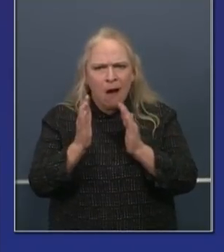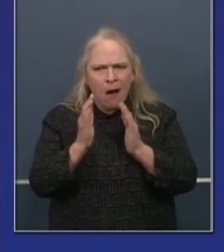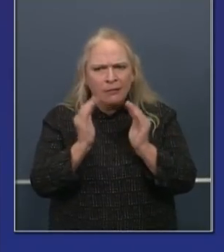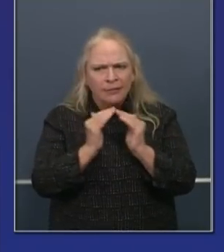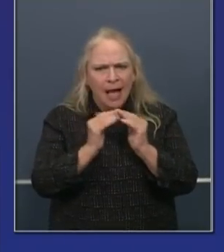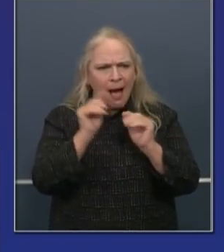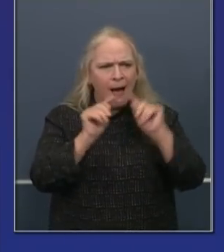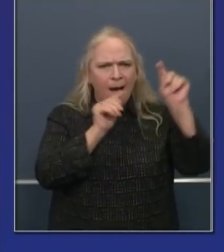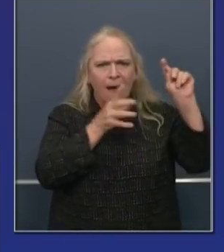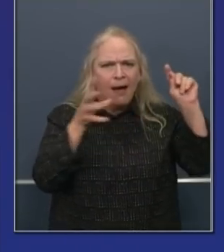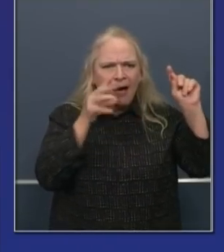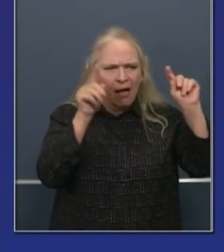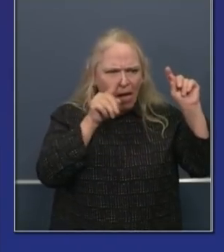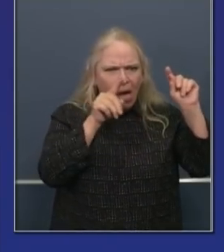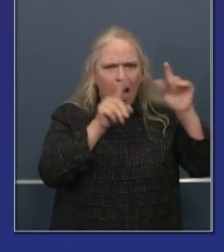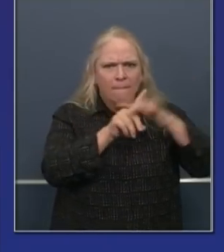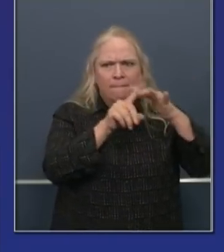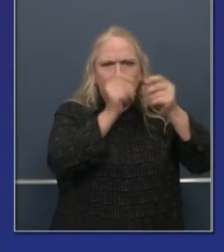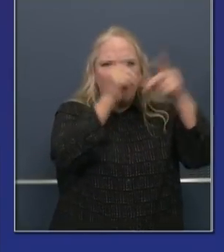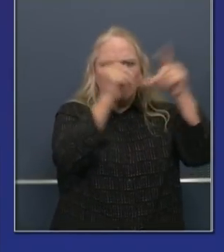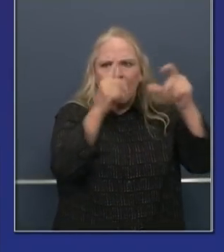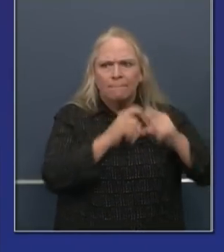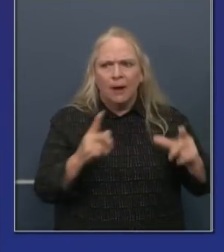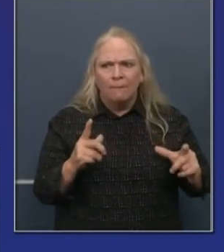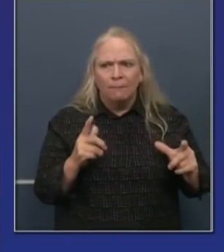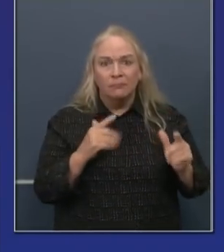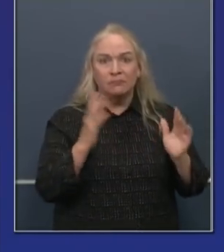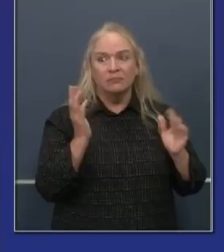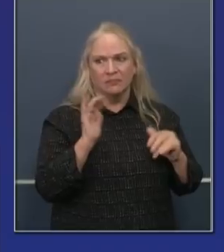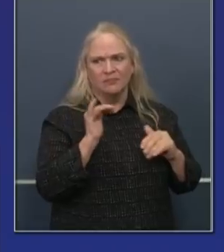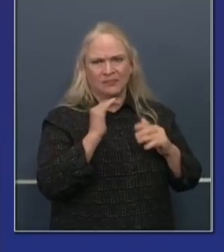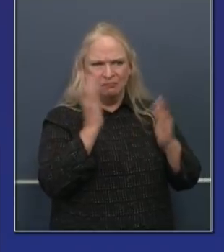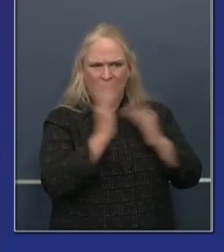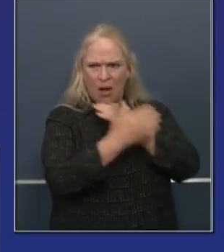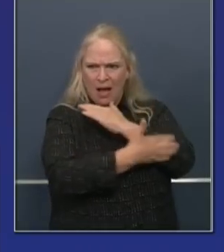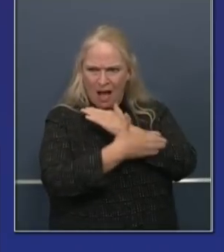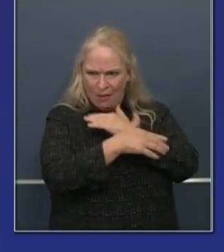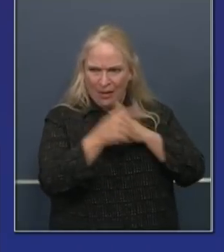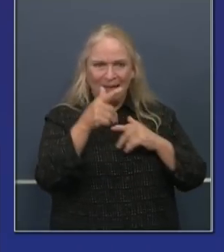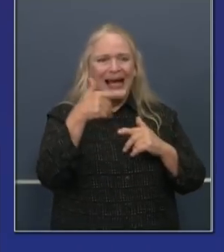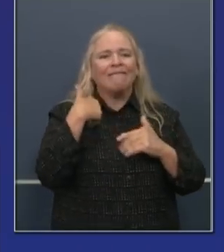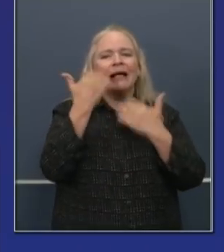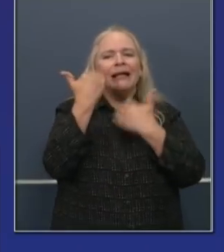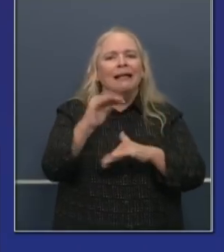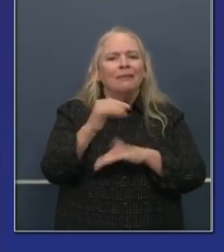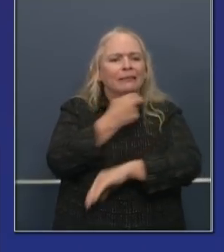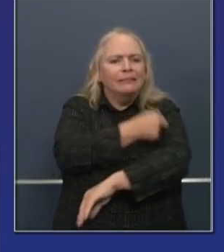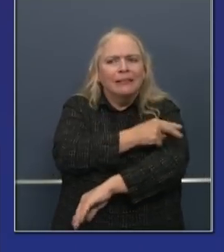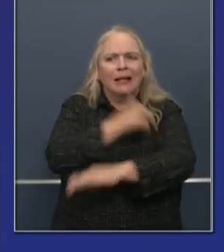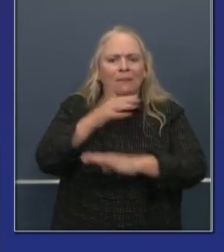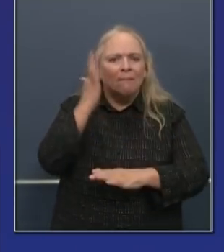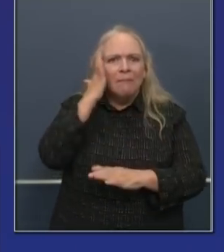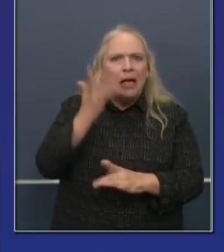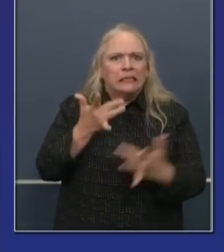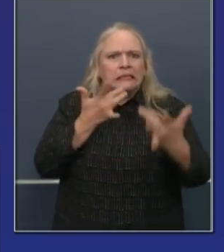IT IN LAKE COUNTY IN ADDITION TO PLACER COUNTY, IN ADDITION TO BUTTE COUNTY AND SEE A